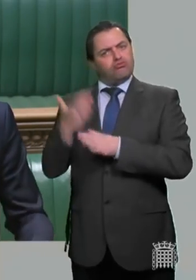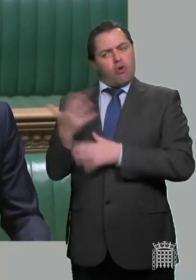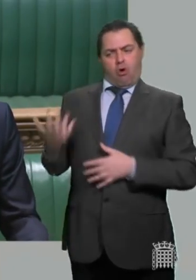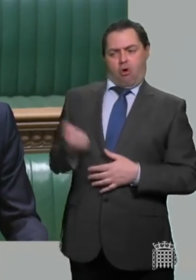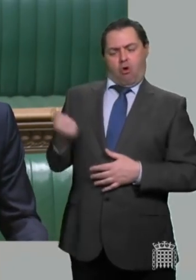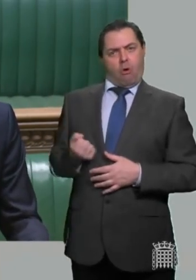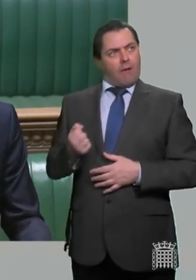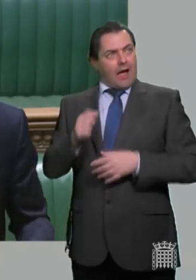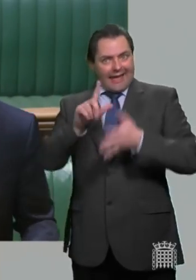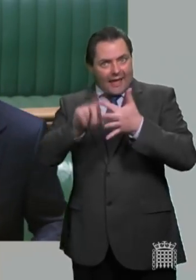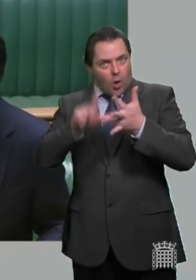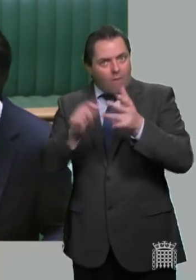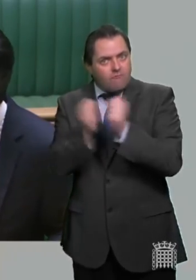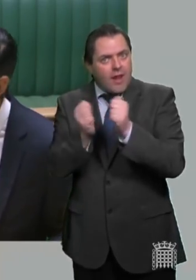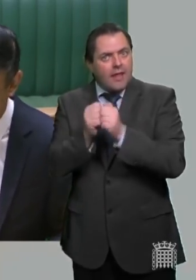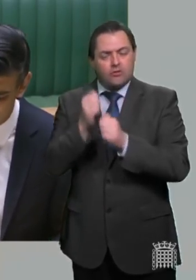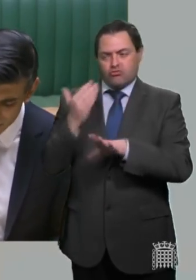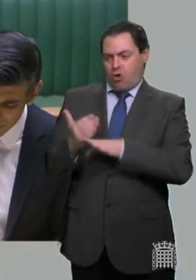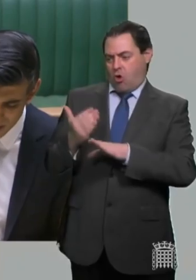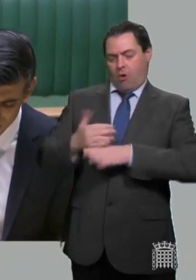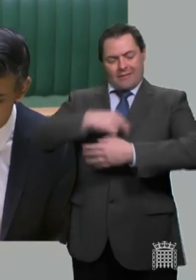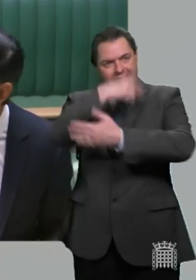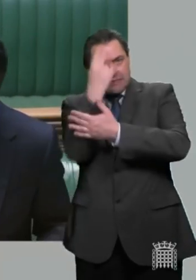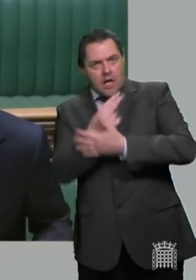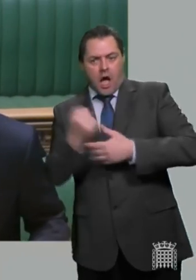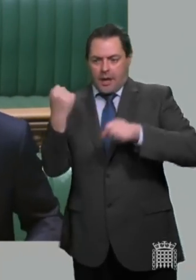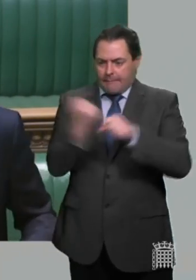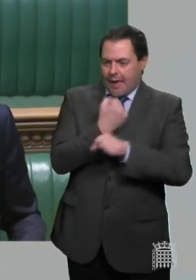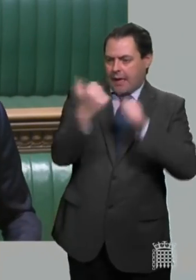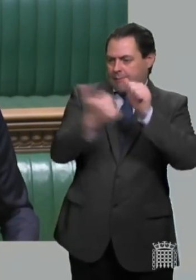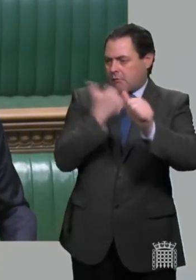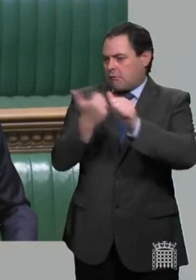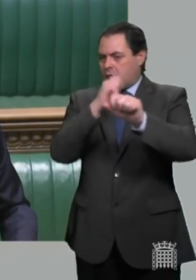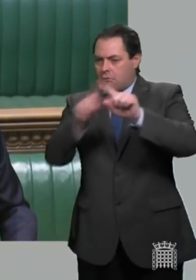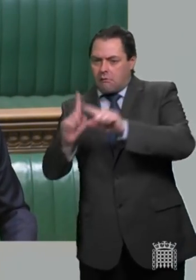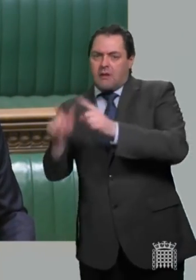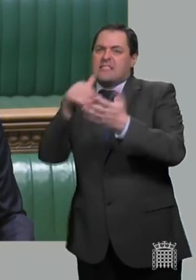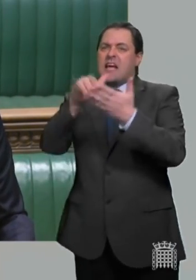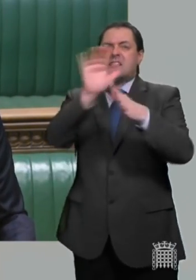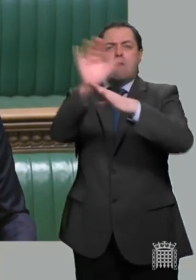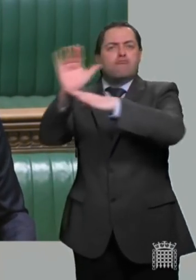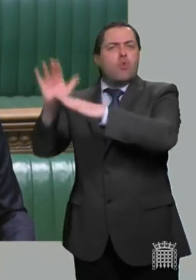jobs. I see people designing, manufacturing and exporting incredible new products and services.